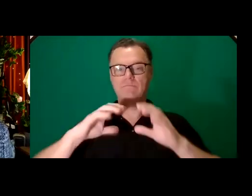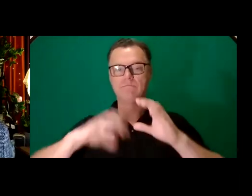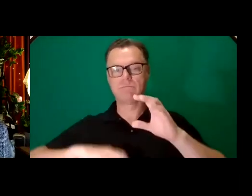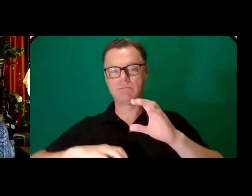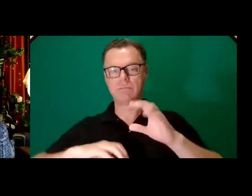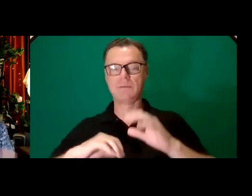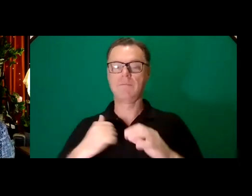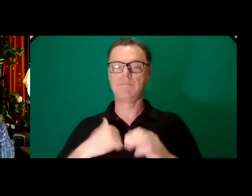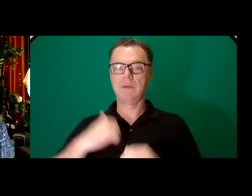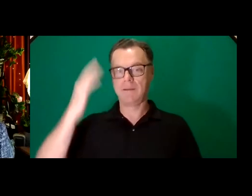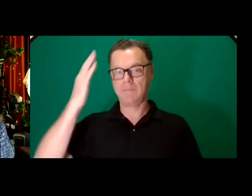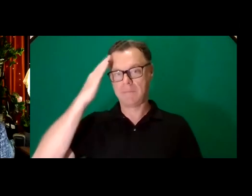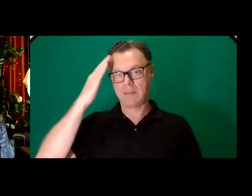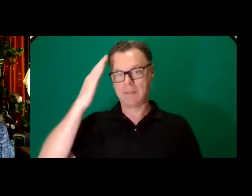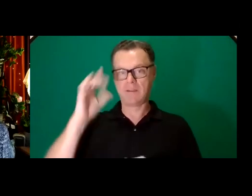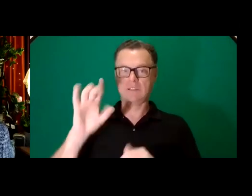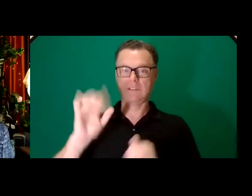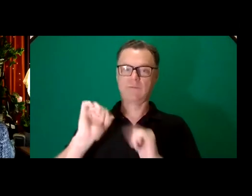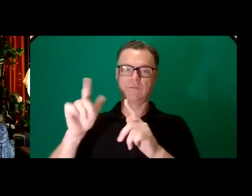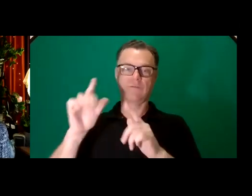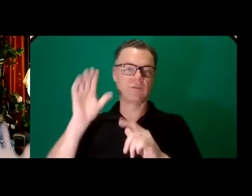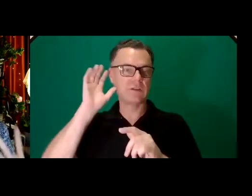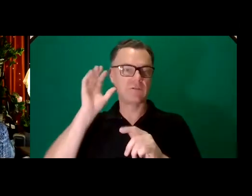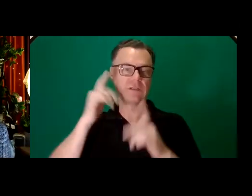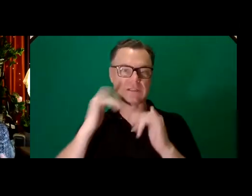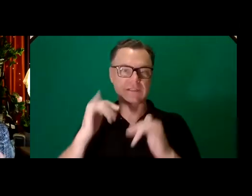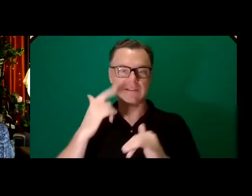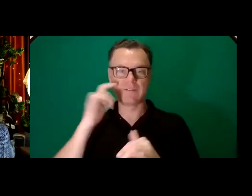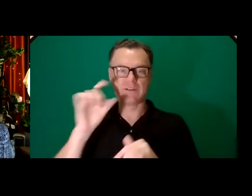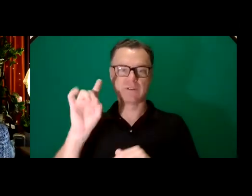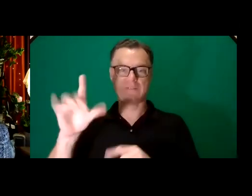mom eventually went in for a hearing test and discovered that her hearing was even worse